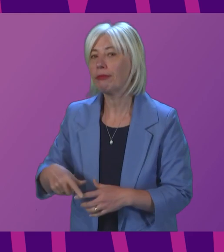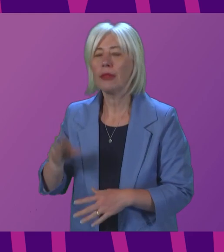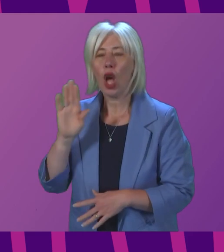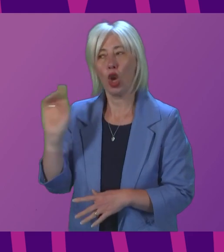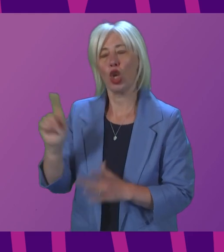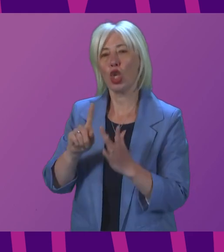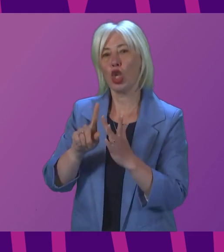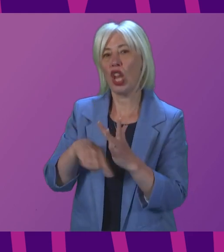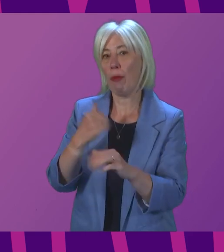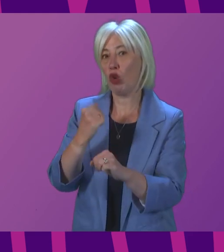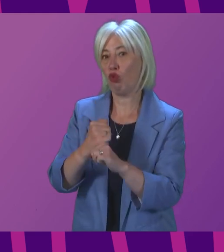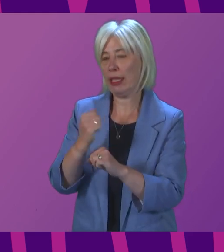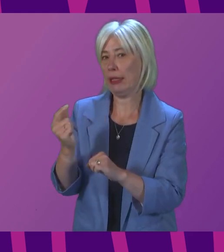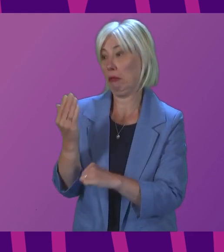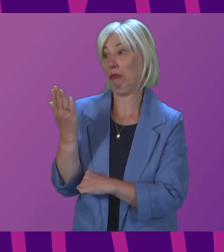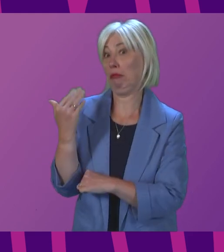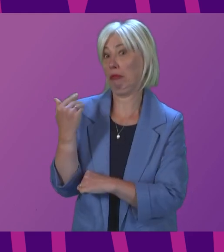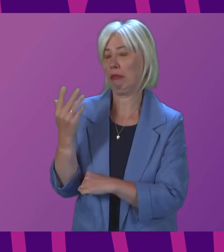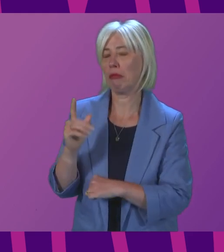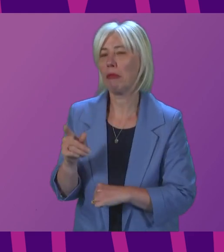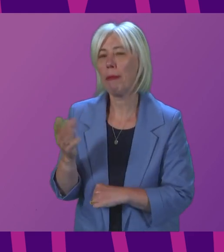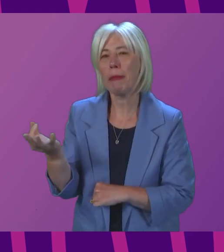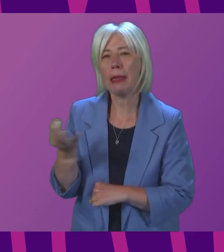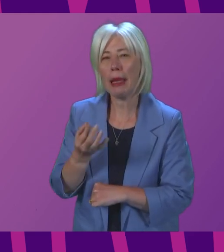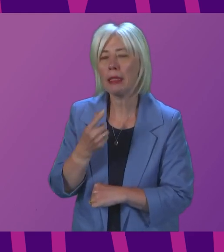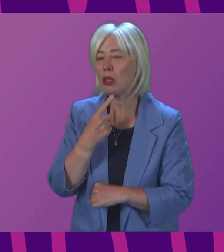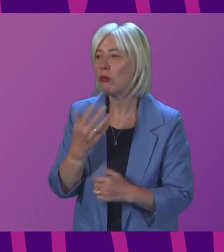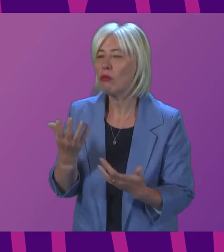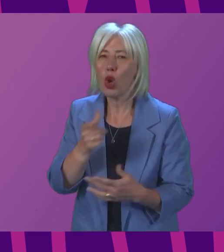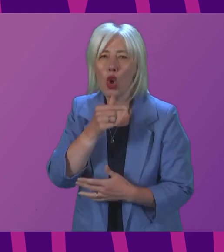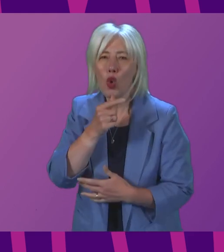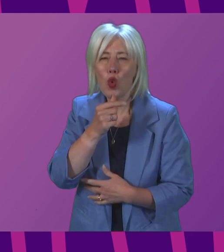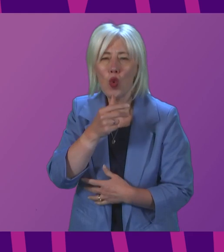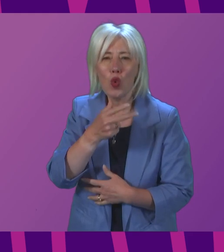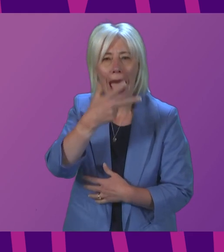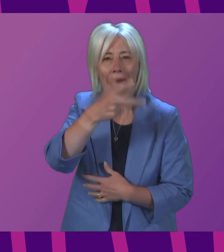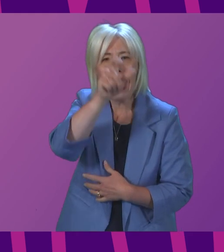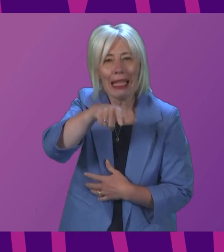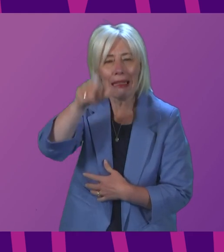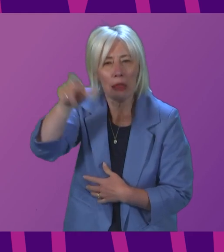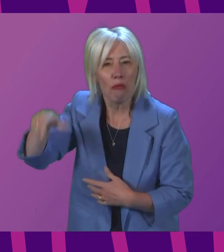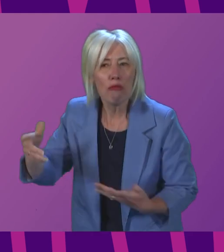Jamie Greene asked just a couple of weeks ago who the eight people were and where they had been released to.